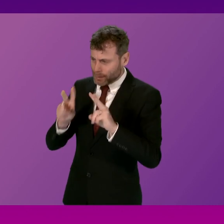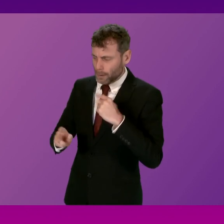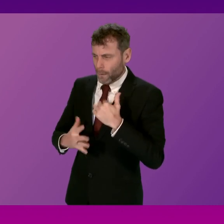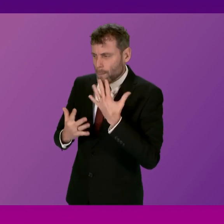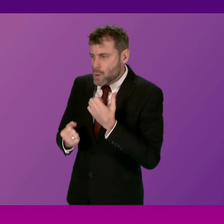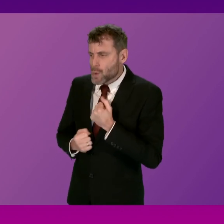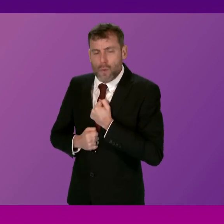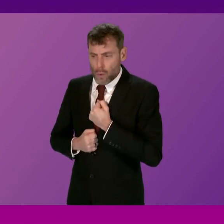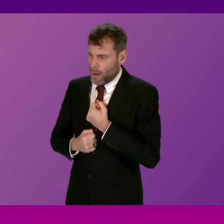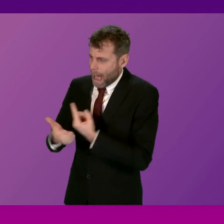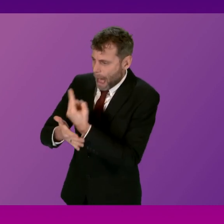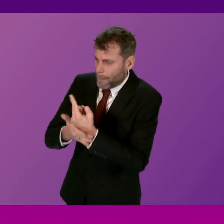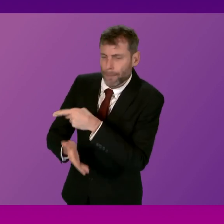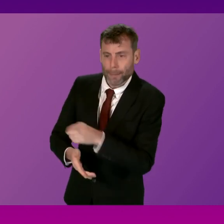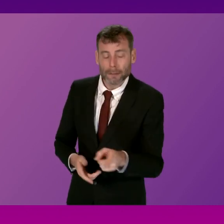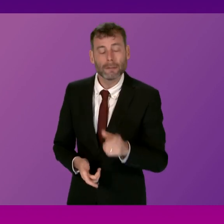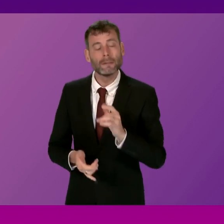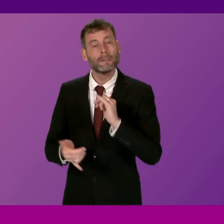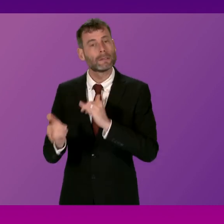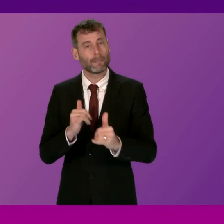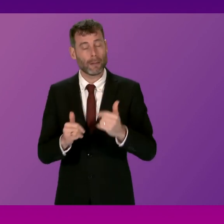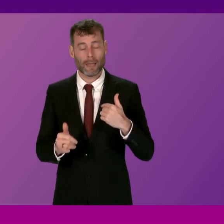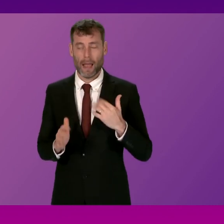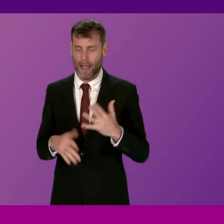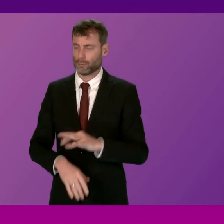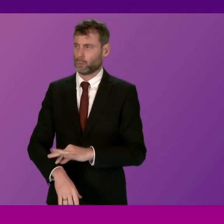To be honest, I have to pinch myself some days in the knowledge that I have the privilege